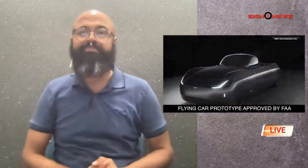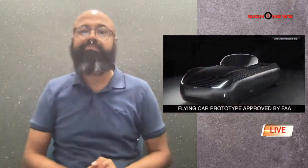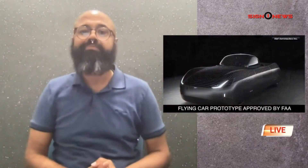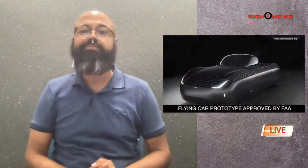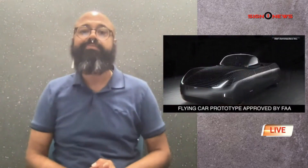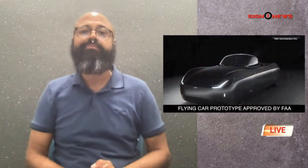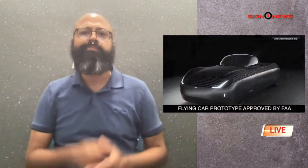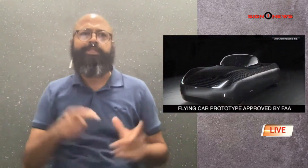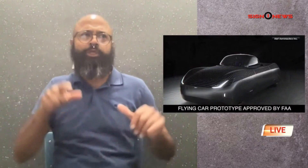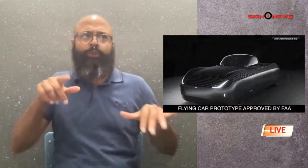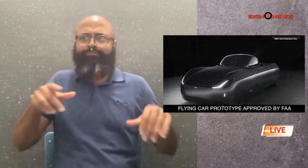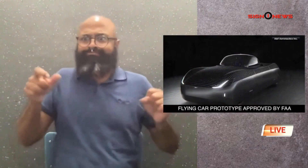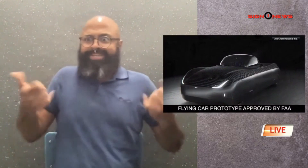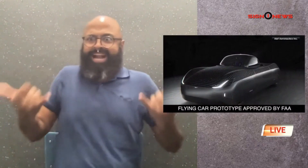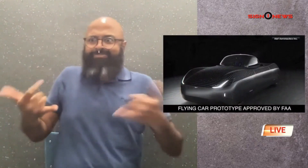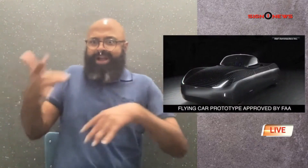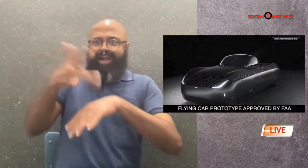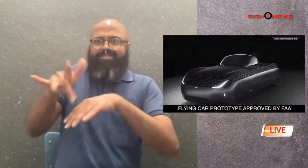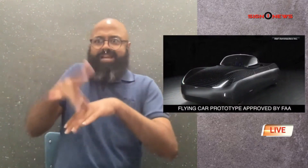It could be available as early as 2025.